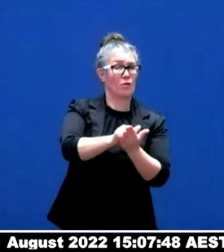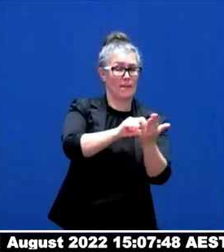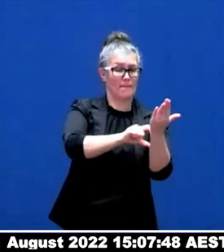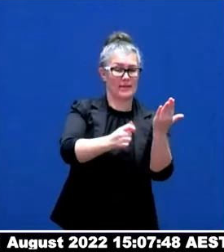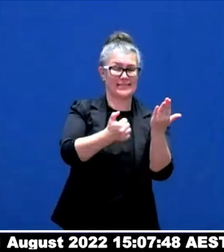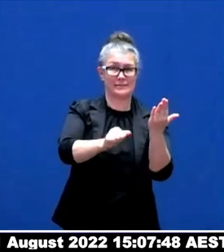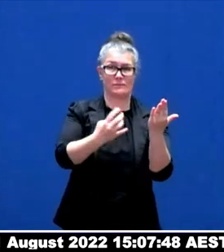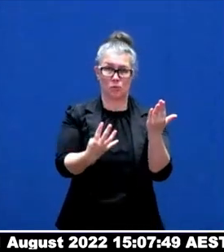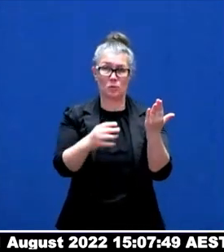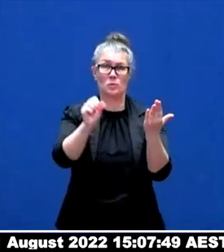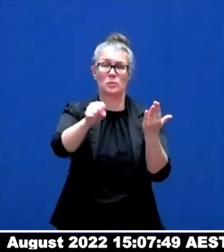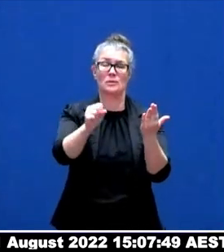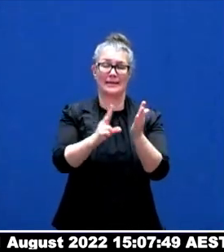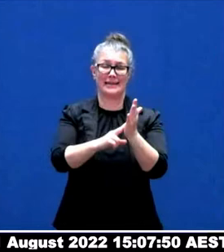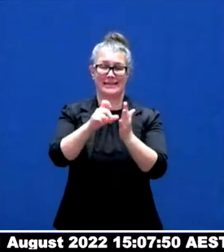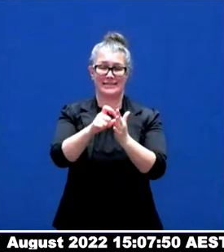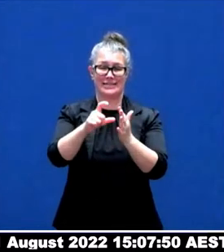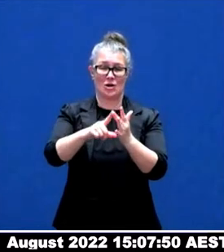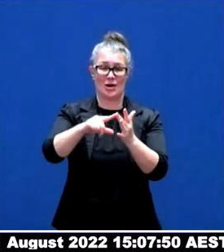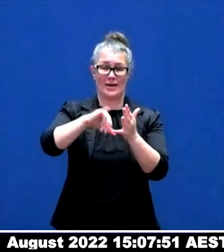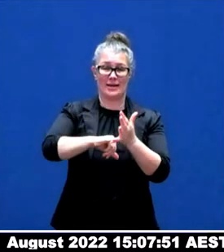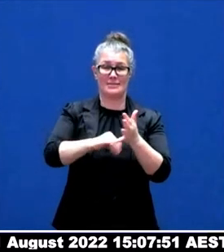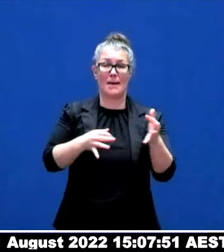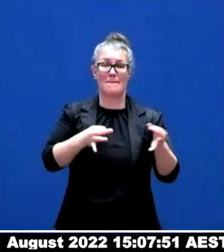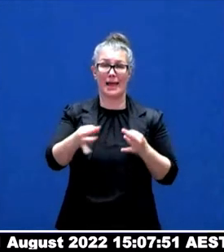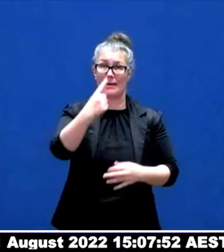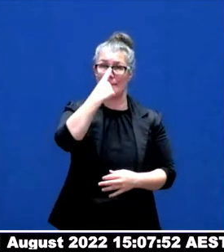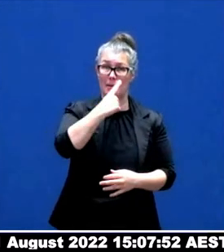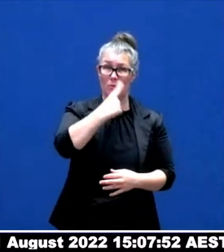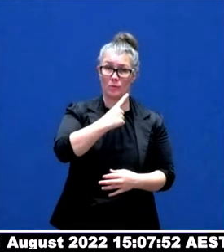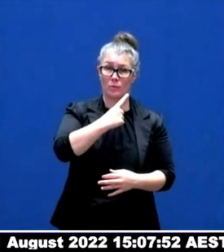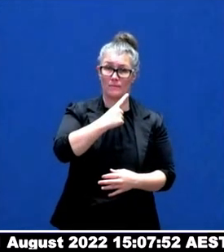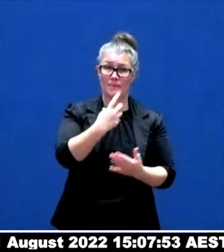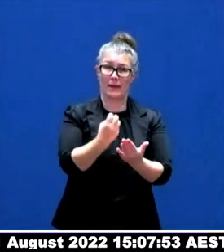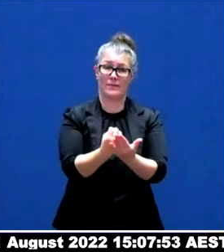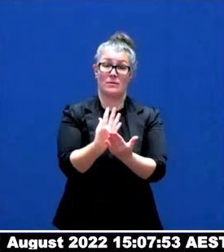"NDIS planners are also notified through a system alert when plan utilisation is